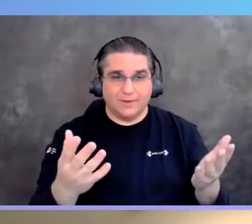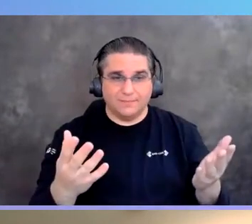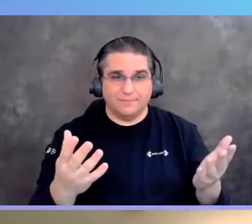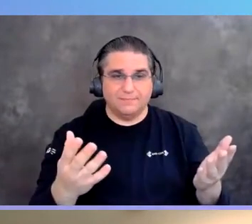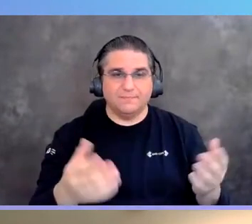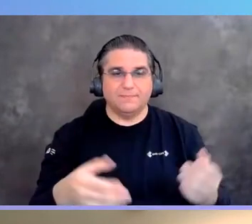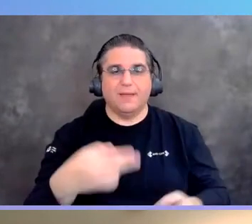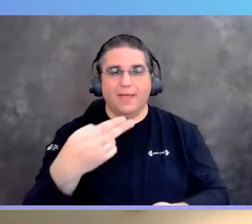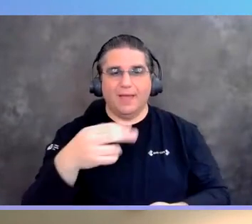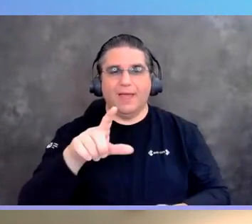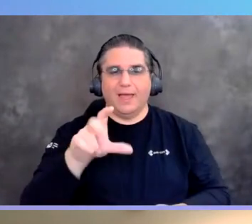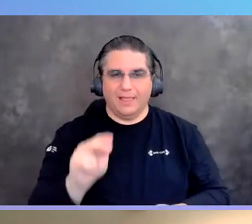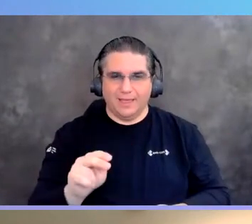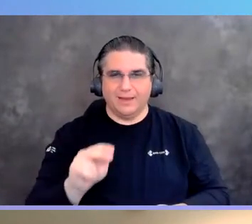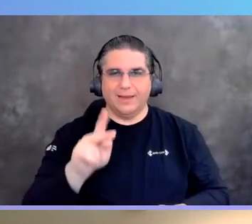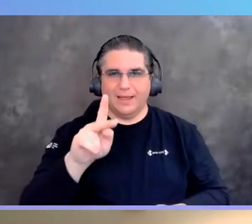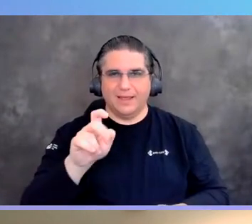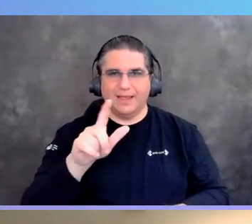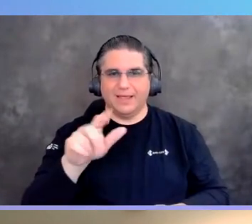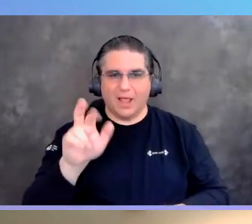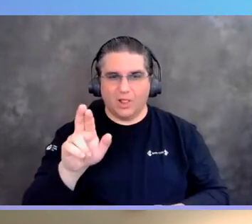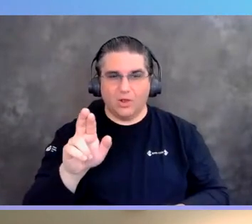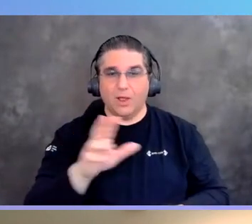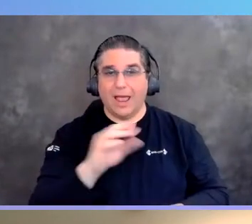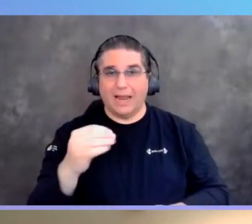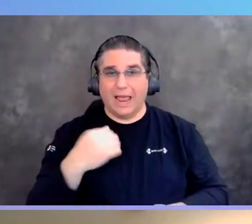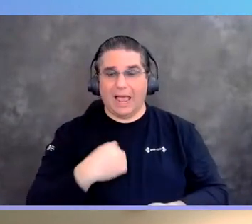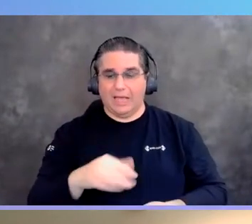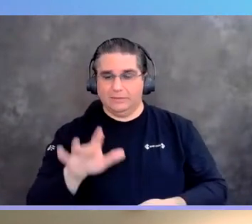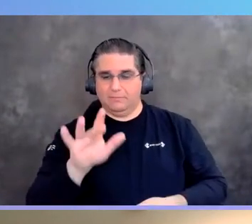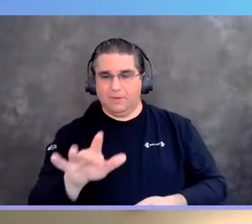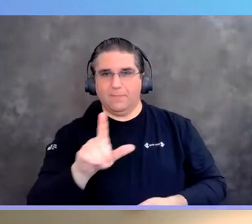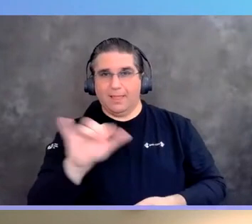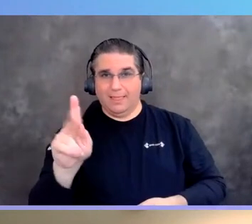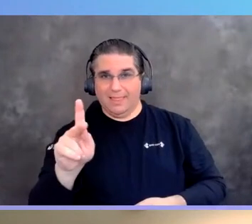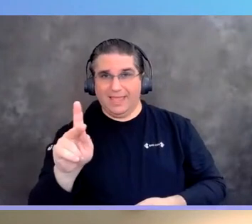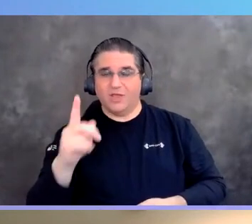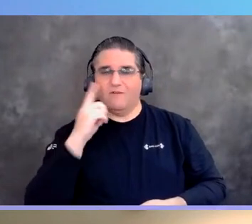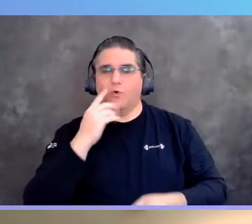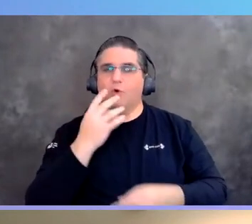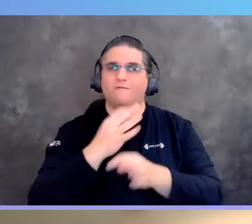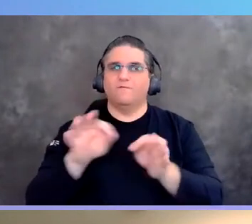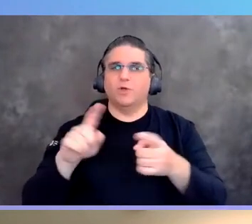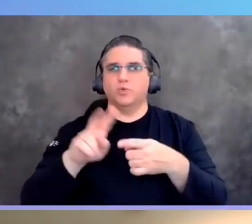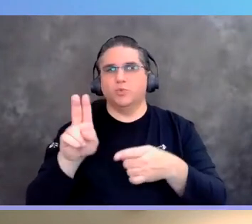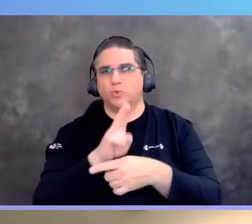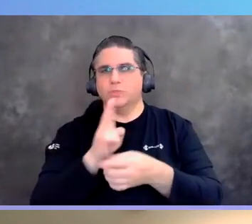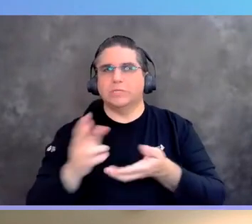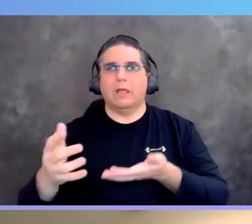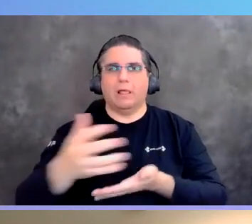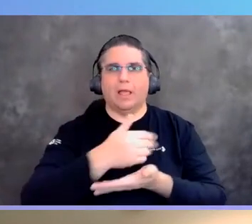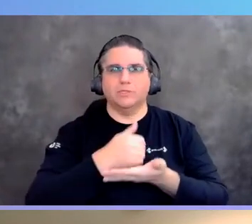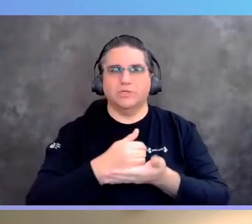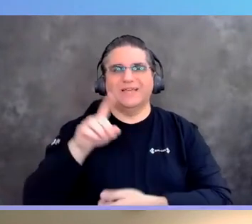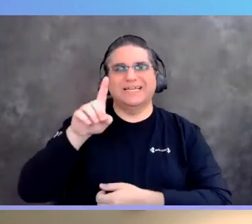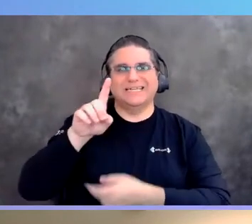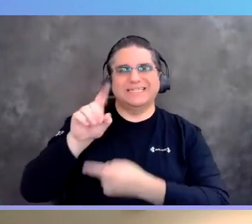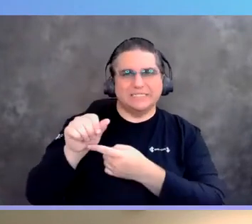the free to use collection of disability related images and it